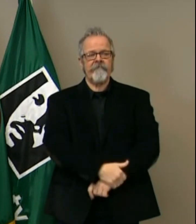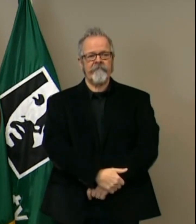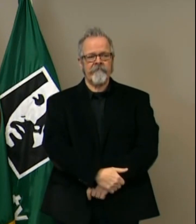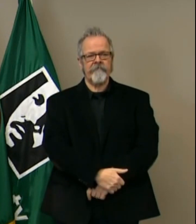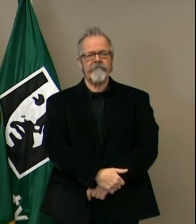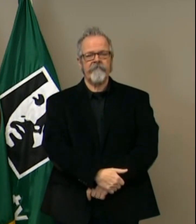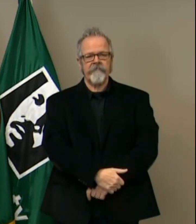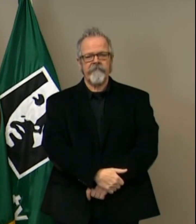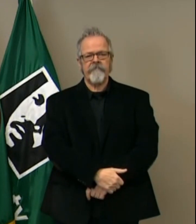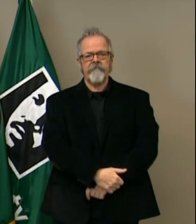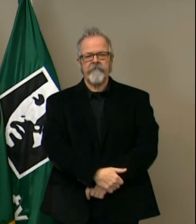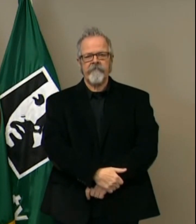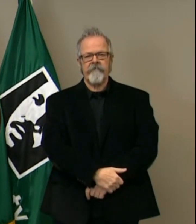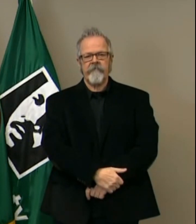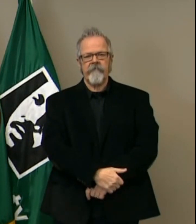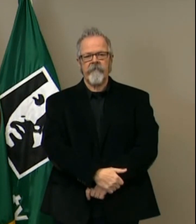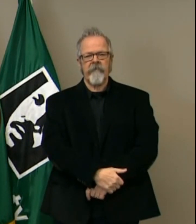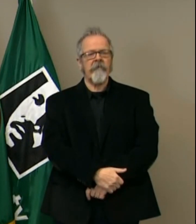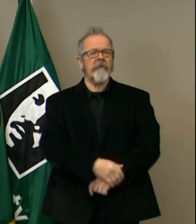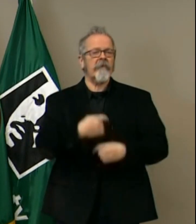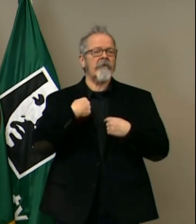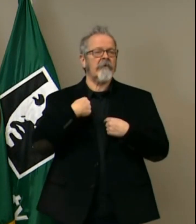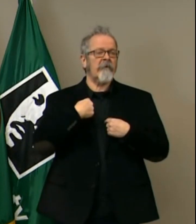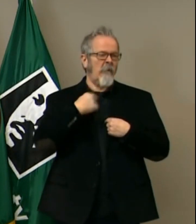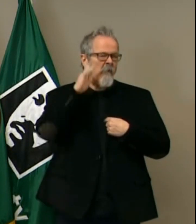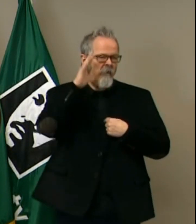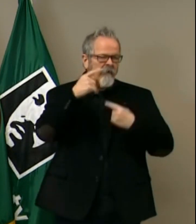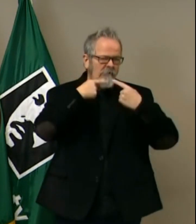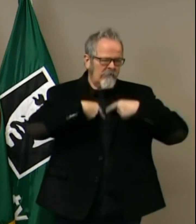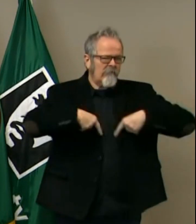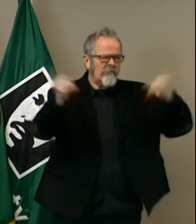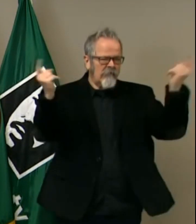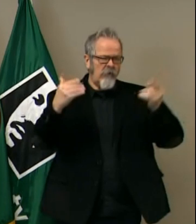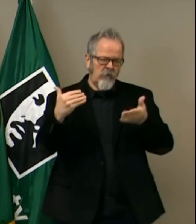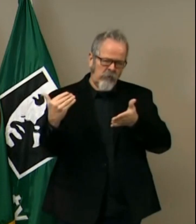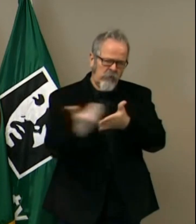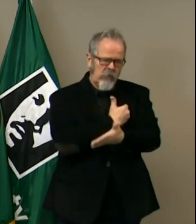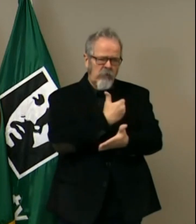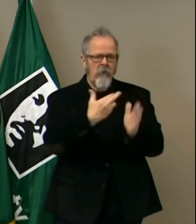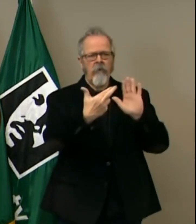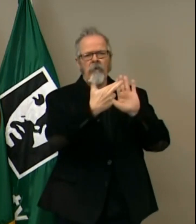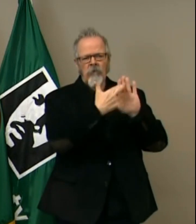Washingtonians to understand that central premise as Dowell said these